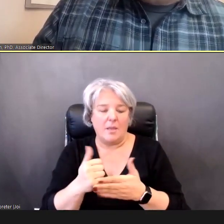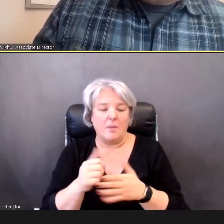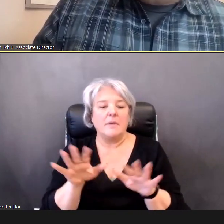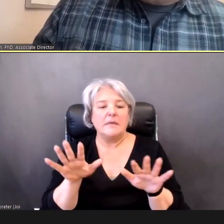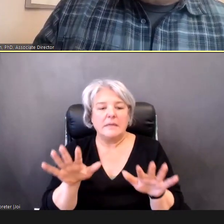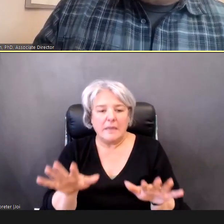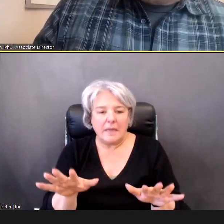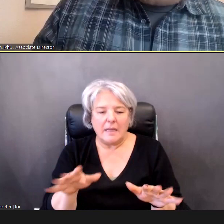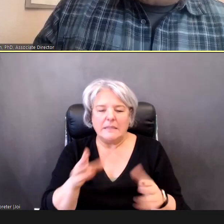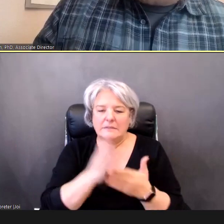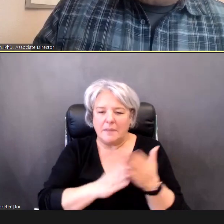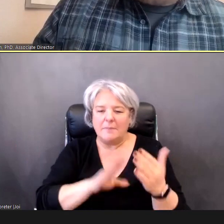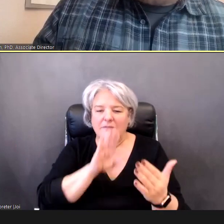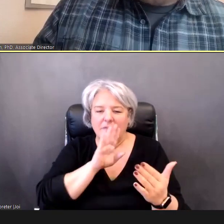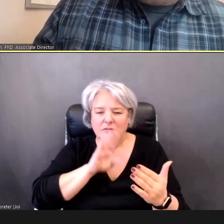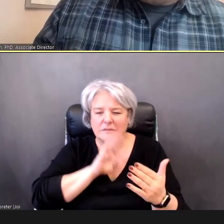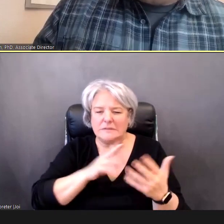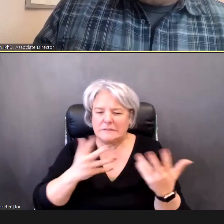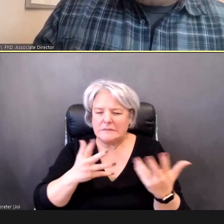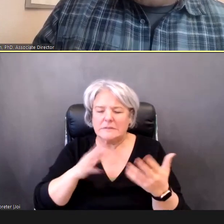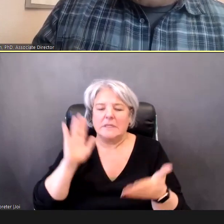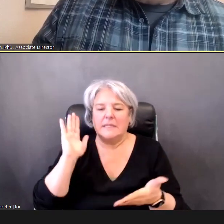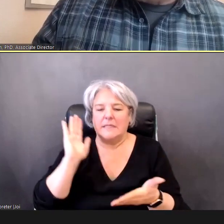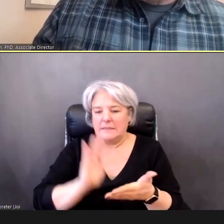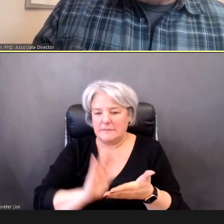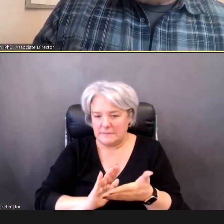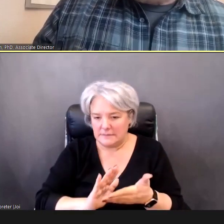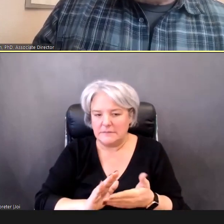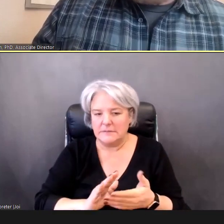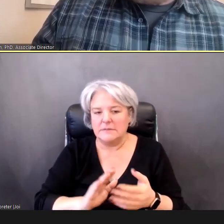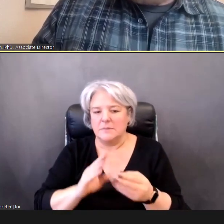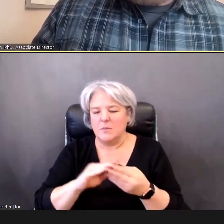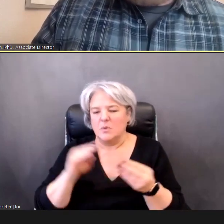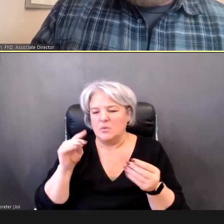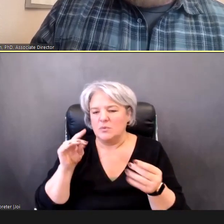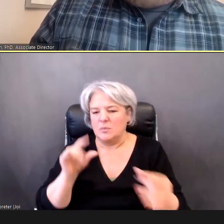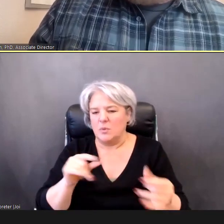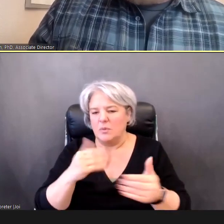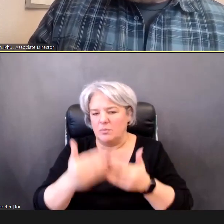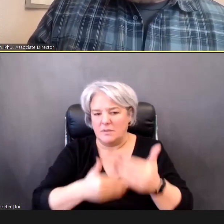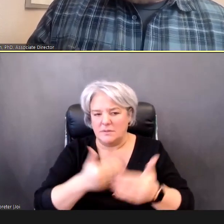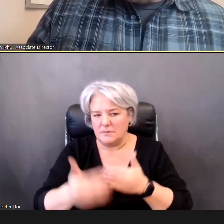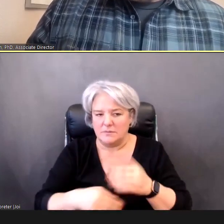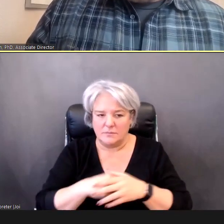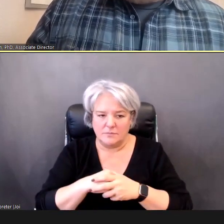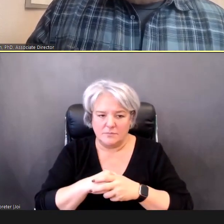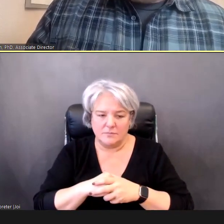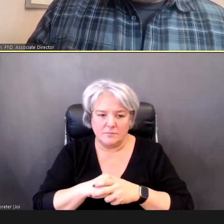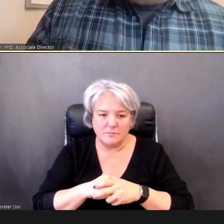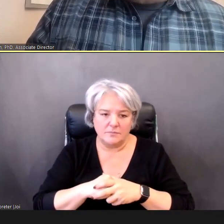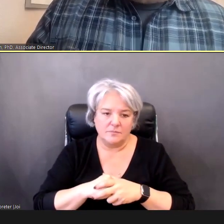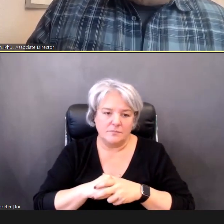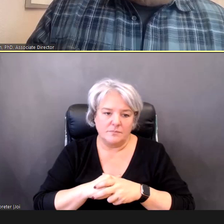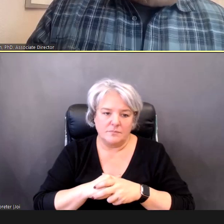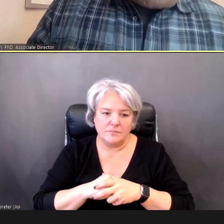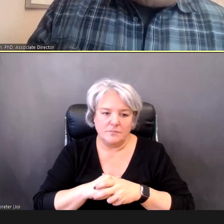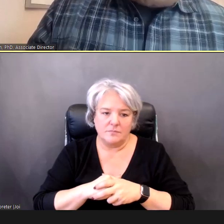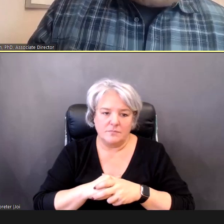frustrations that you may be